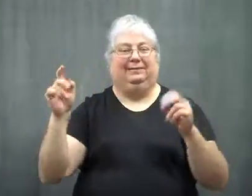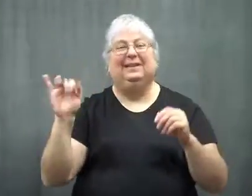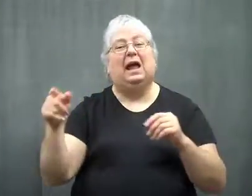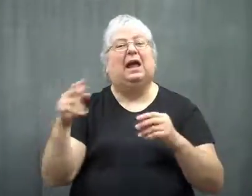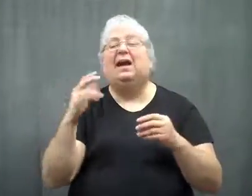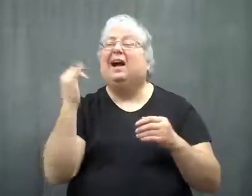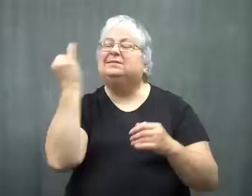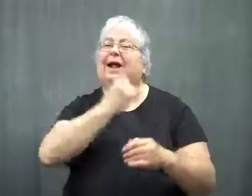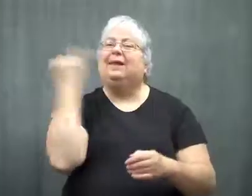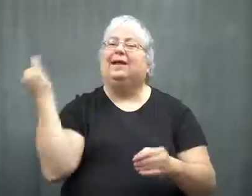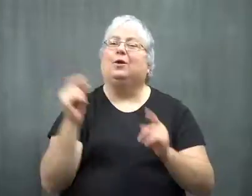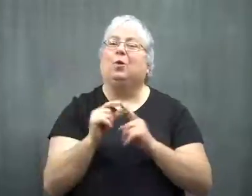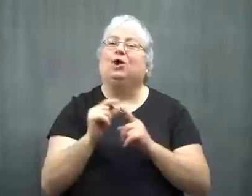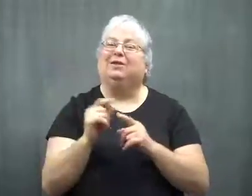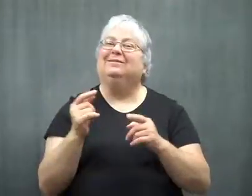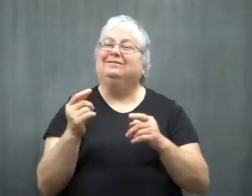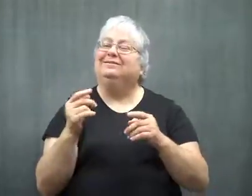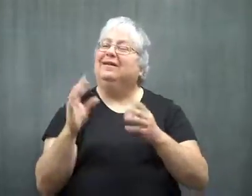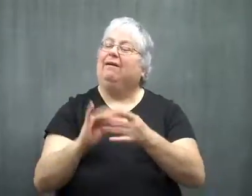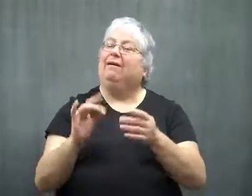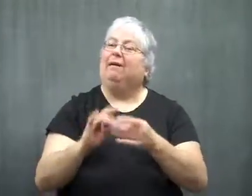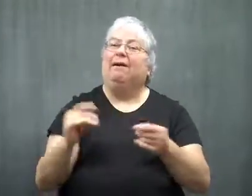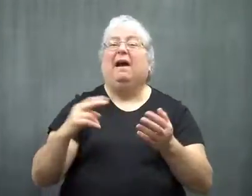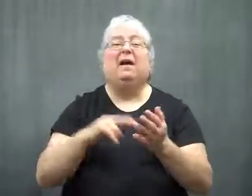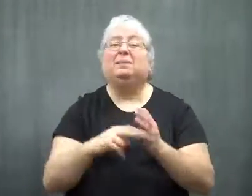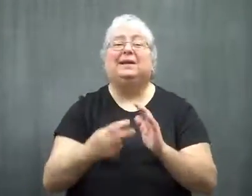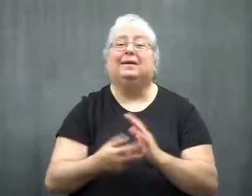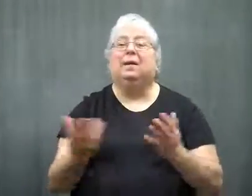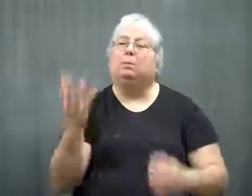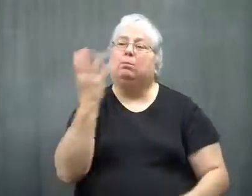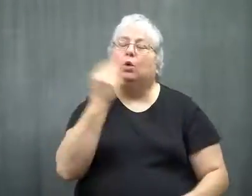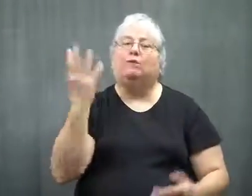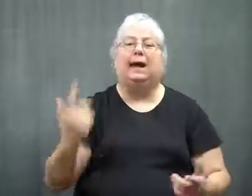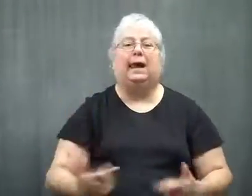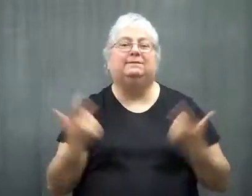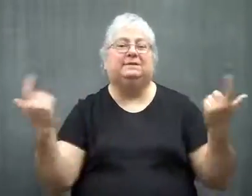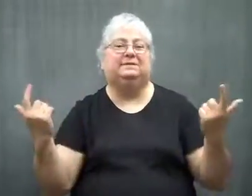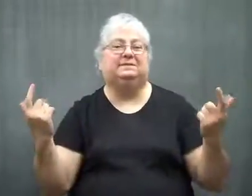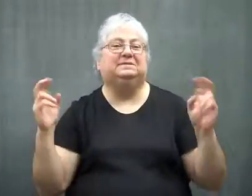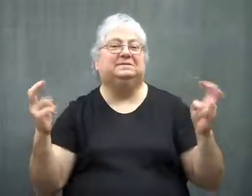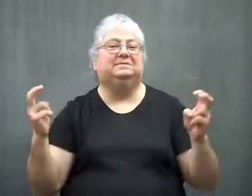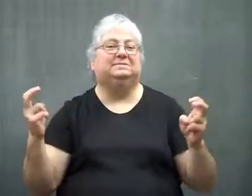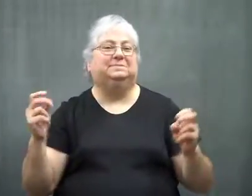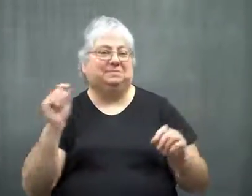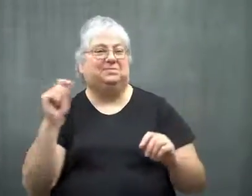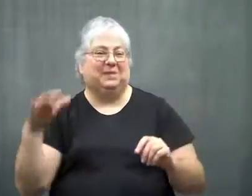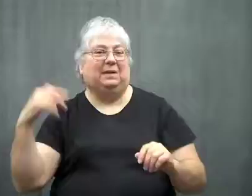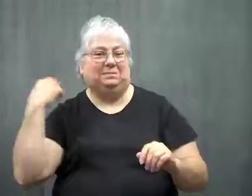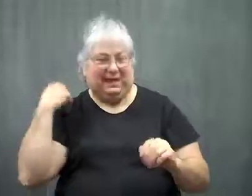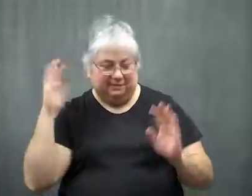That's Italian for "Beautiful Life."